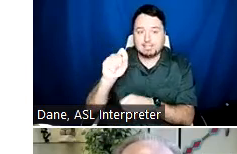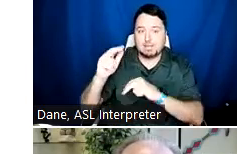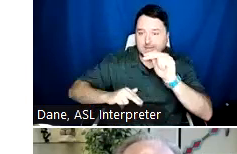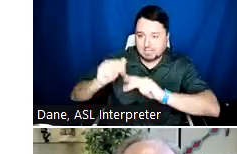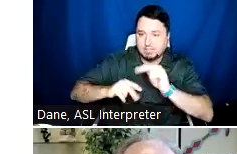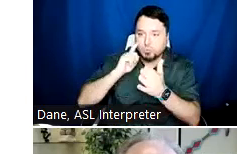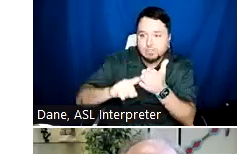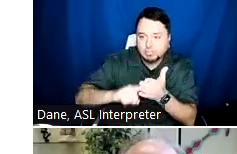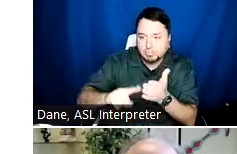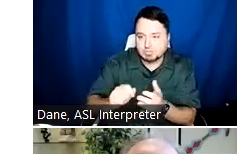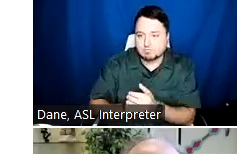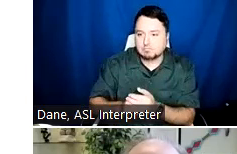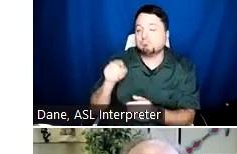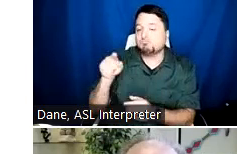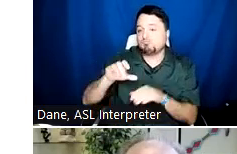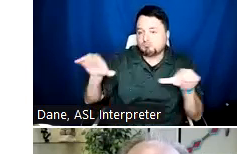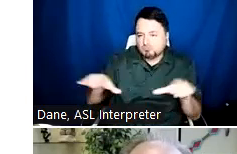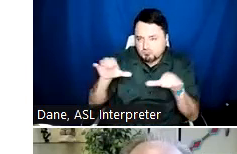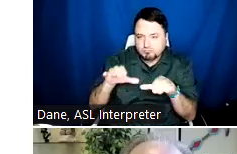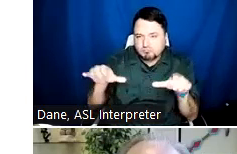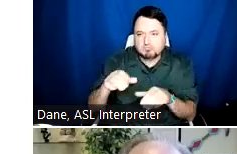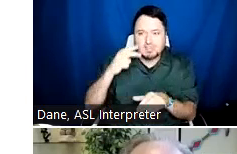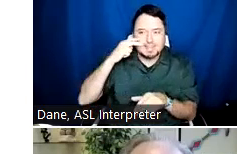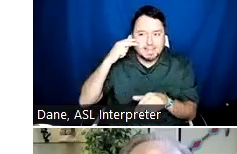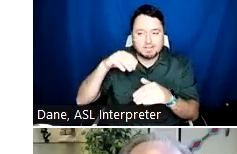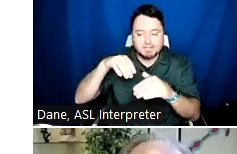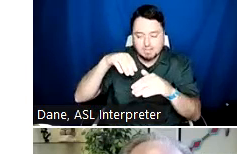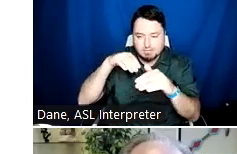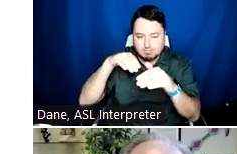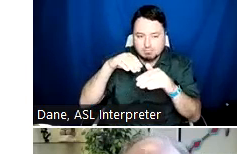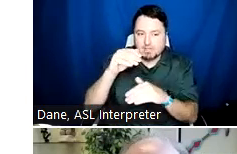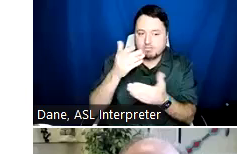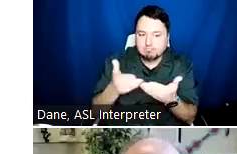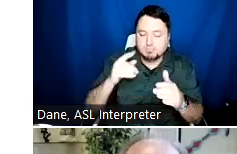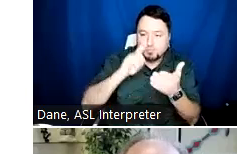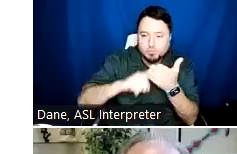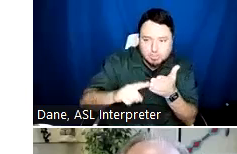Christy has been conducting Native asset building research and administering various asset building